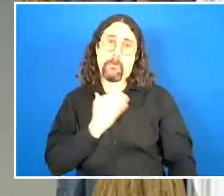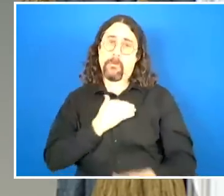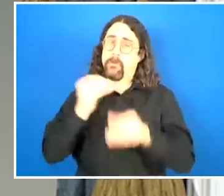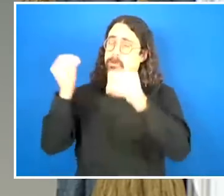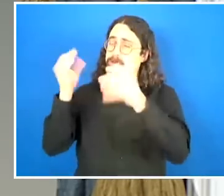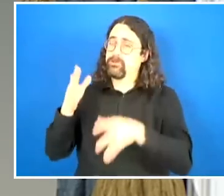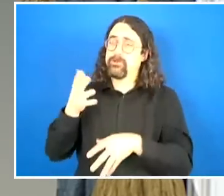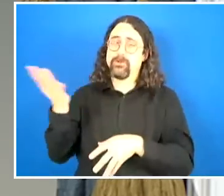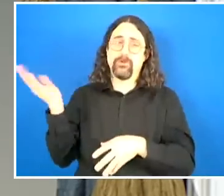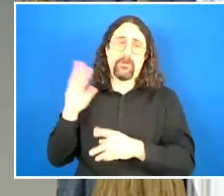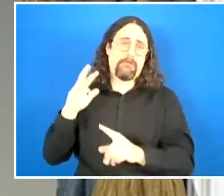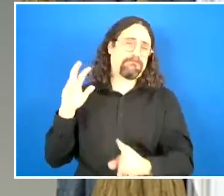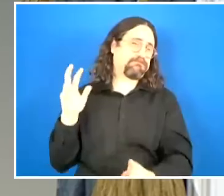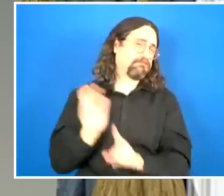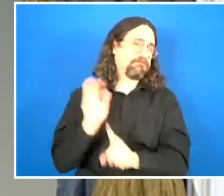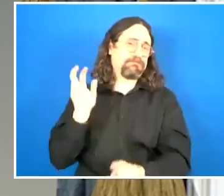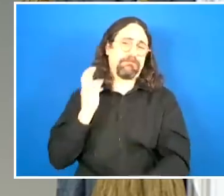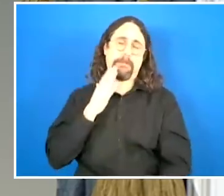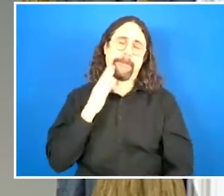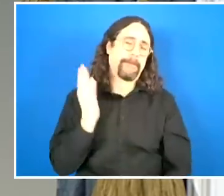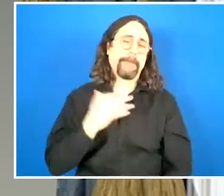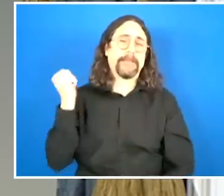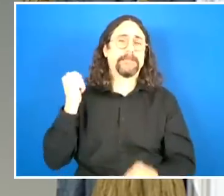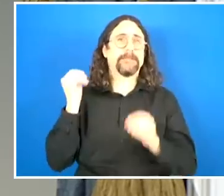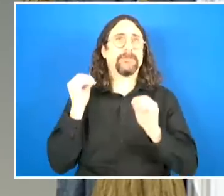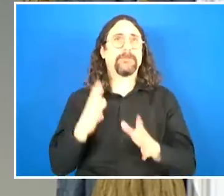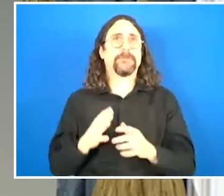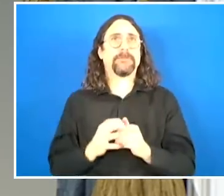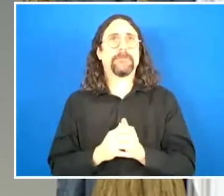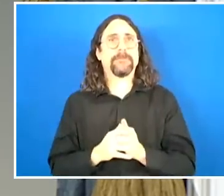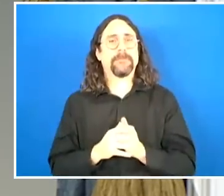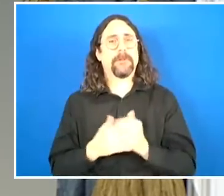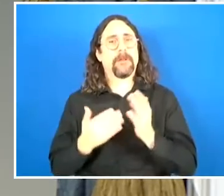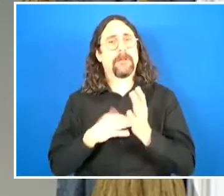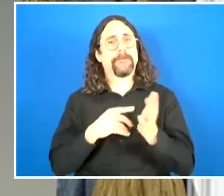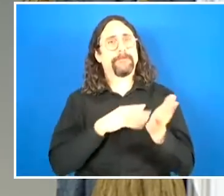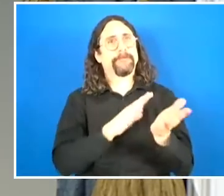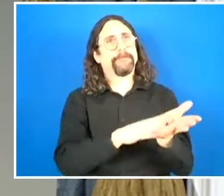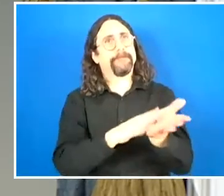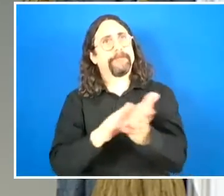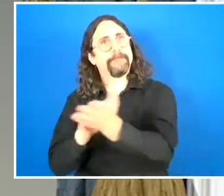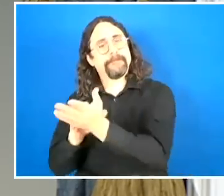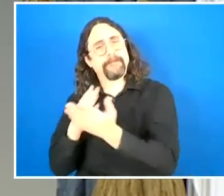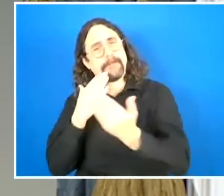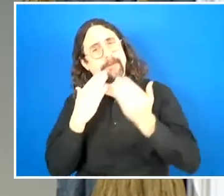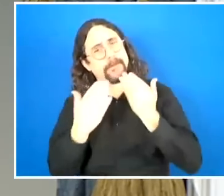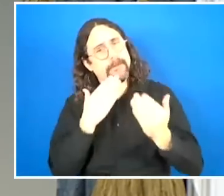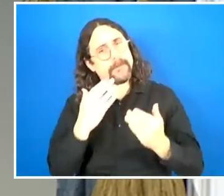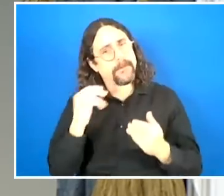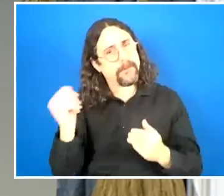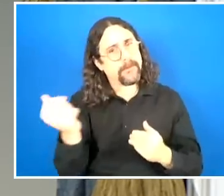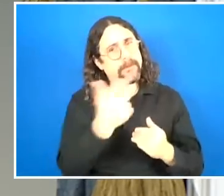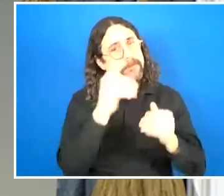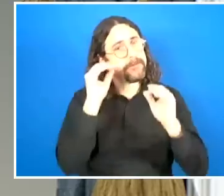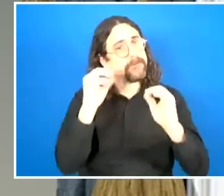STARTING TODAY. SO THIS IS KUDO TO OUR EDUCATORS WHO HAVE MADE THIS HEAVY LEFT.